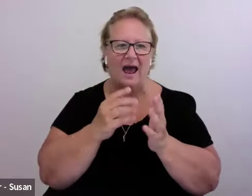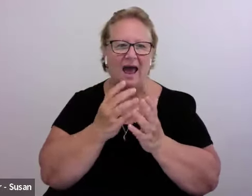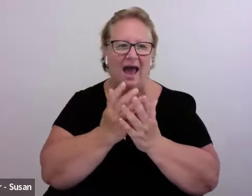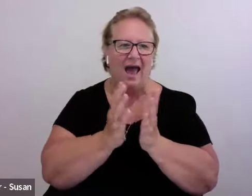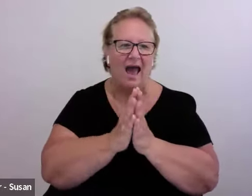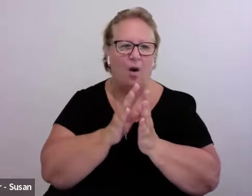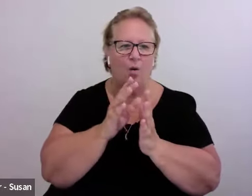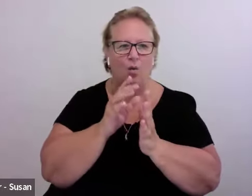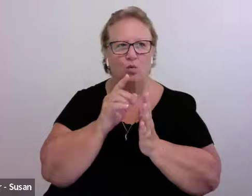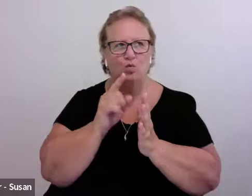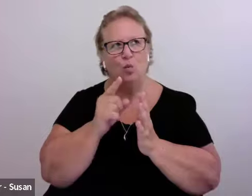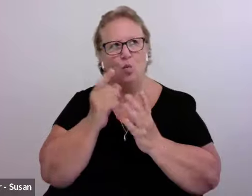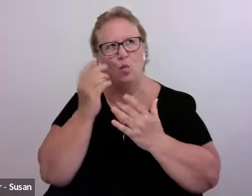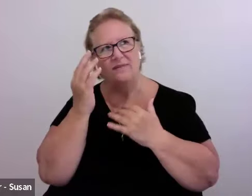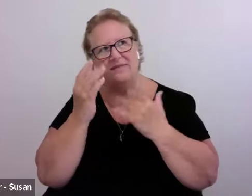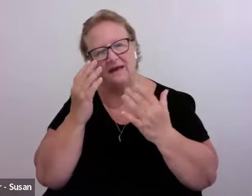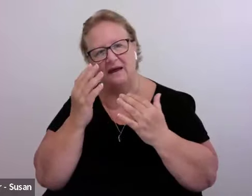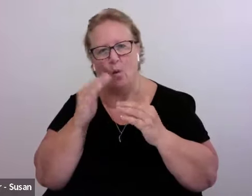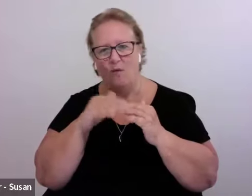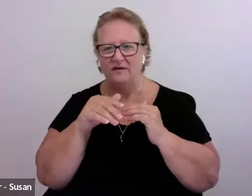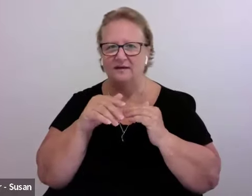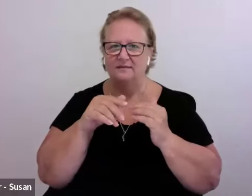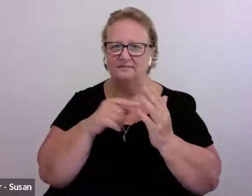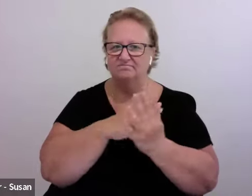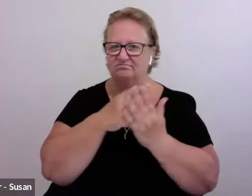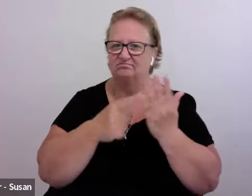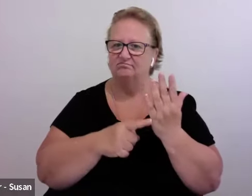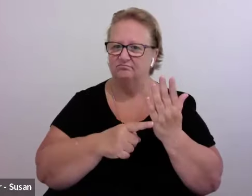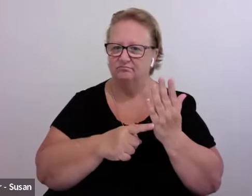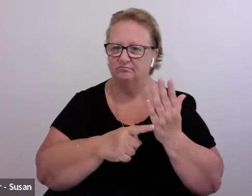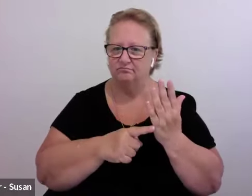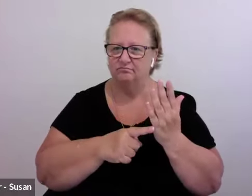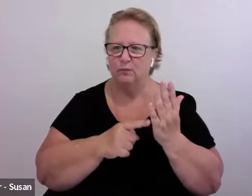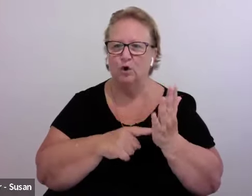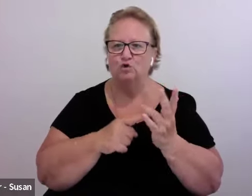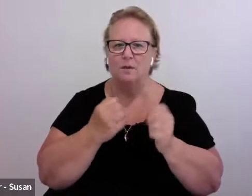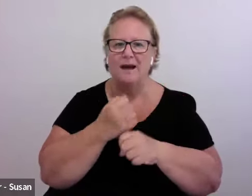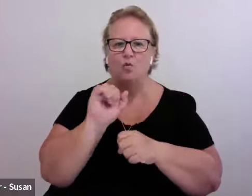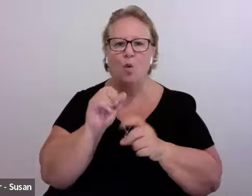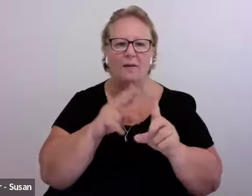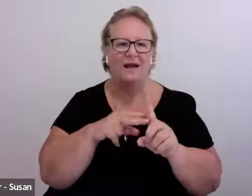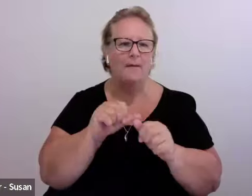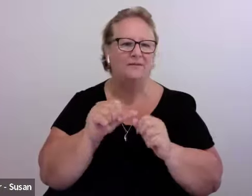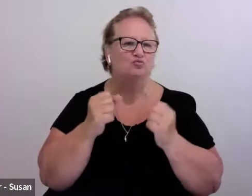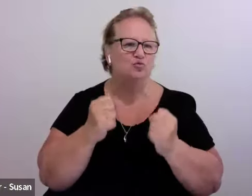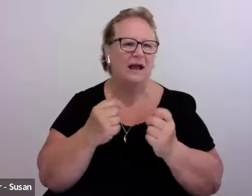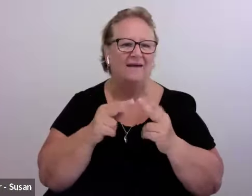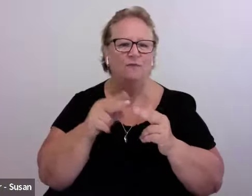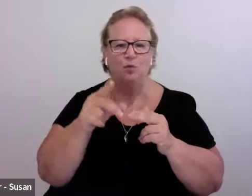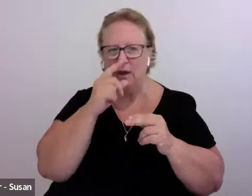So if you do think that's a risk, be prepared to - the reviewers will be looking at how you're thinking about